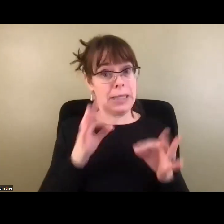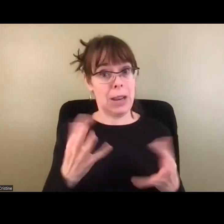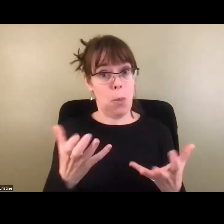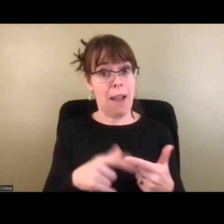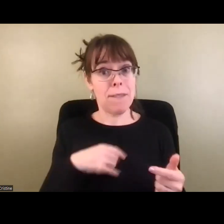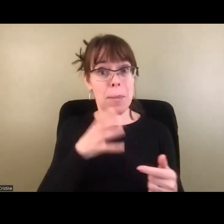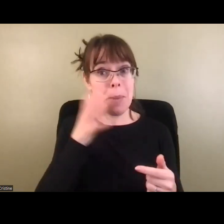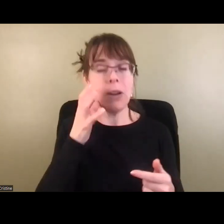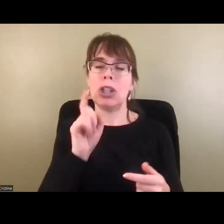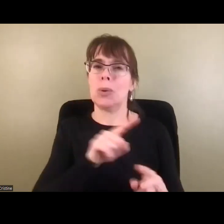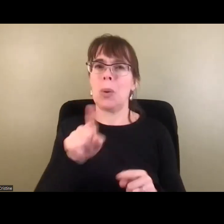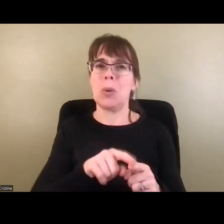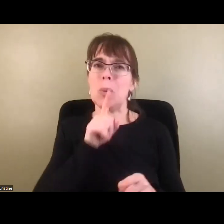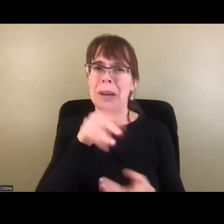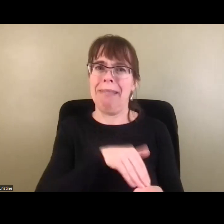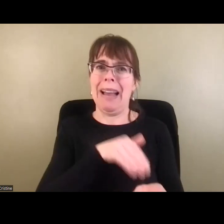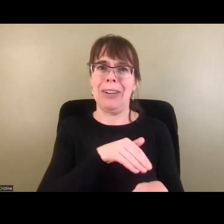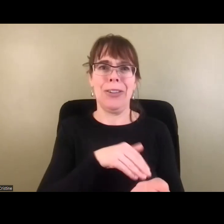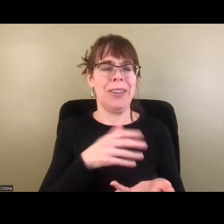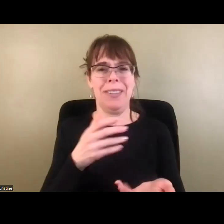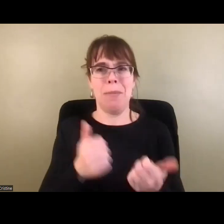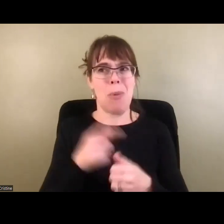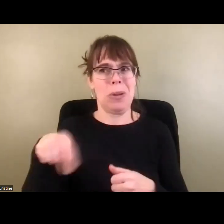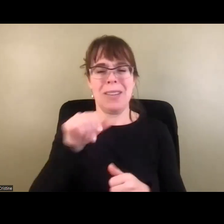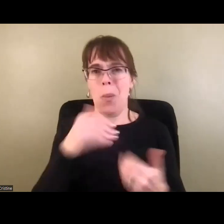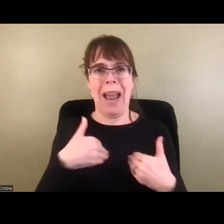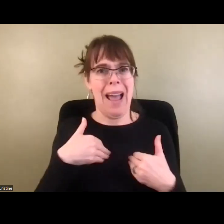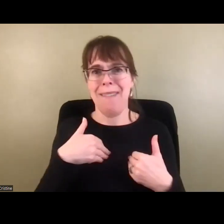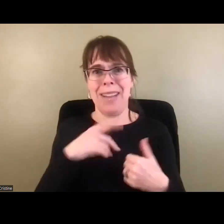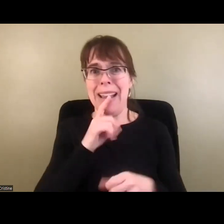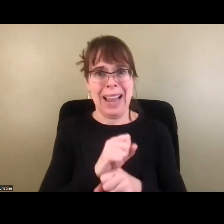seeing a real health care provider, and most of these places do not employ actual doctors.